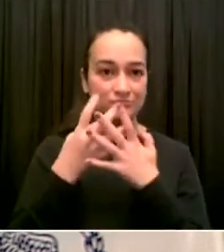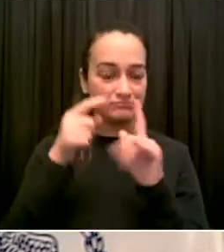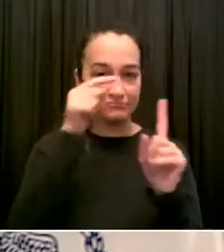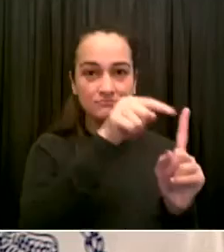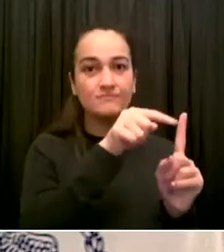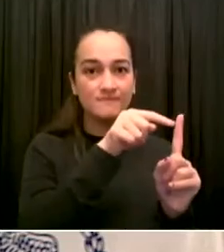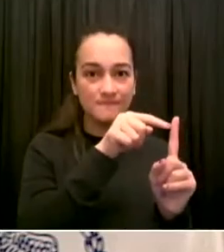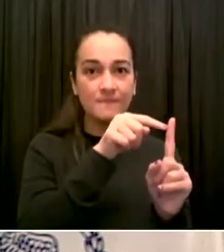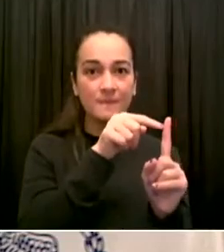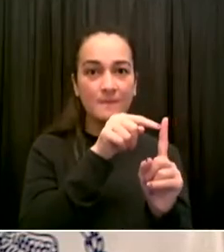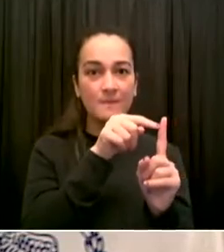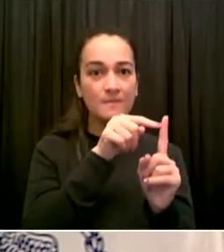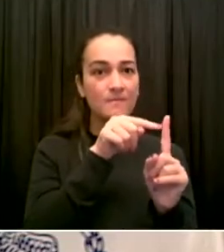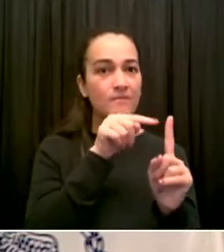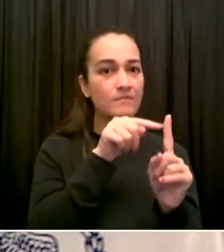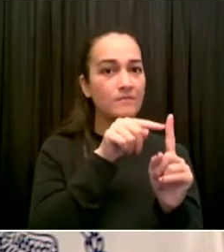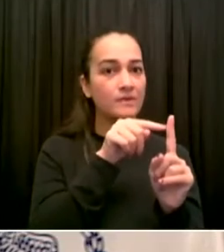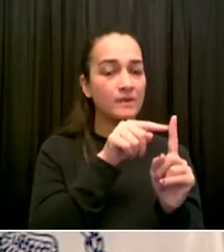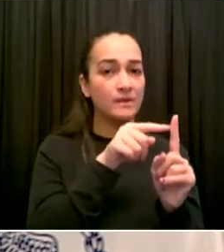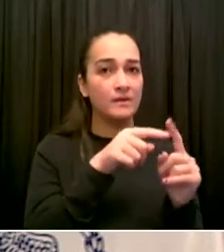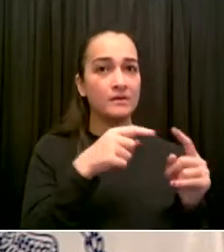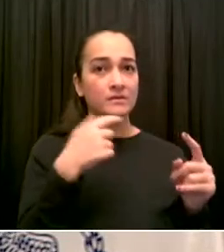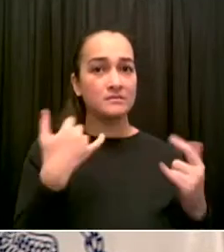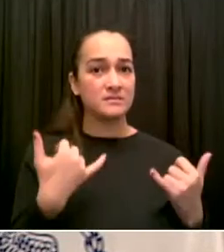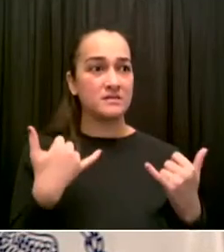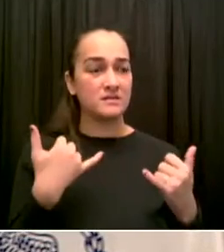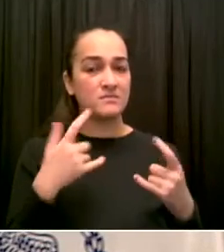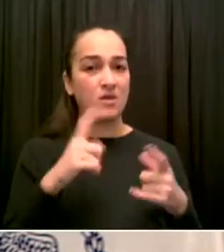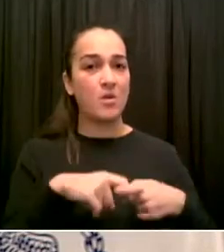IT IS JUST NOT ACCEPTABLE AND